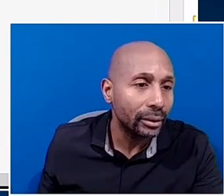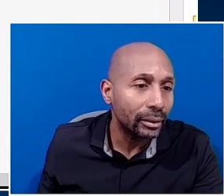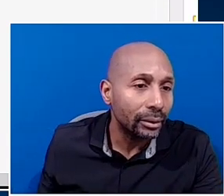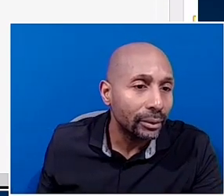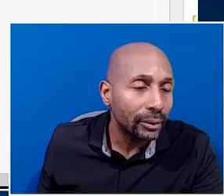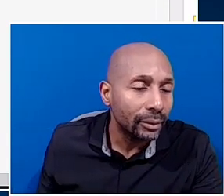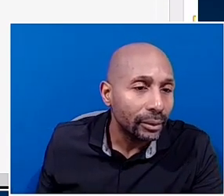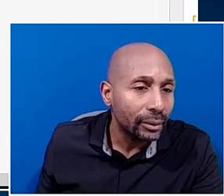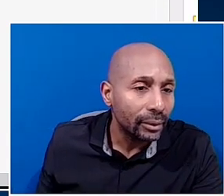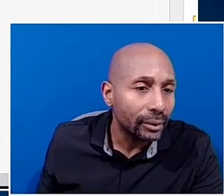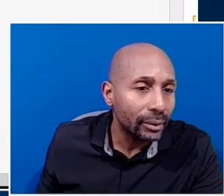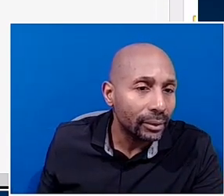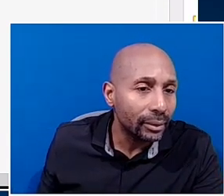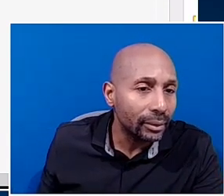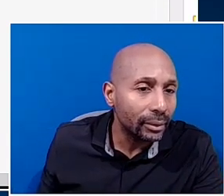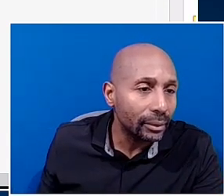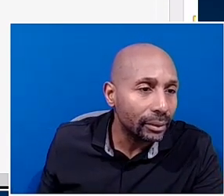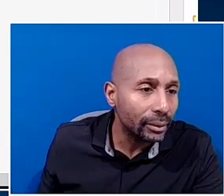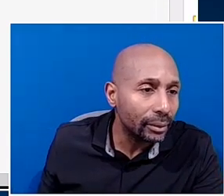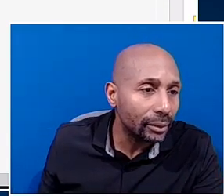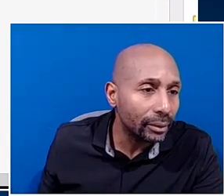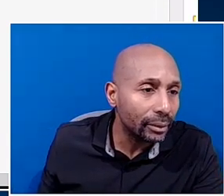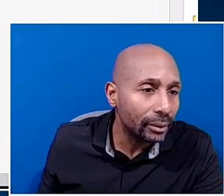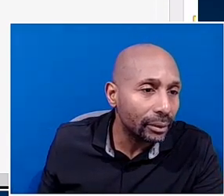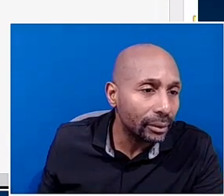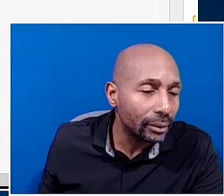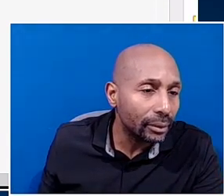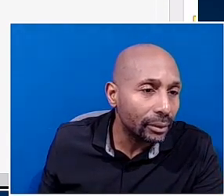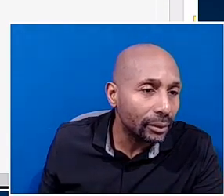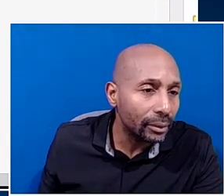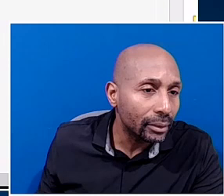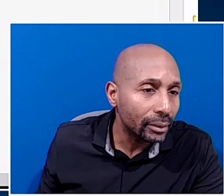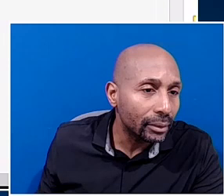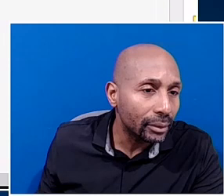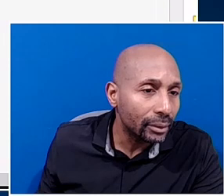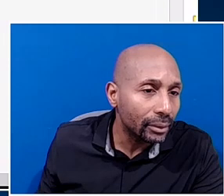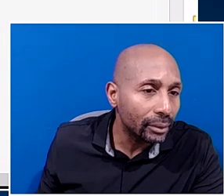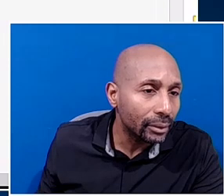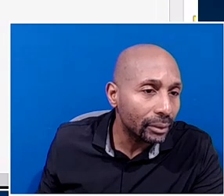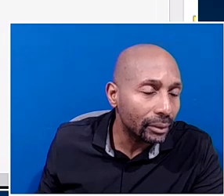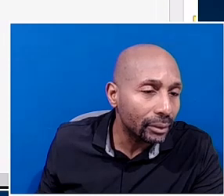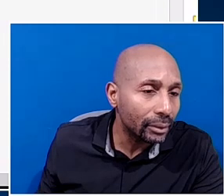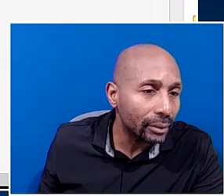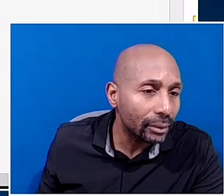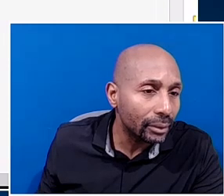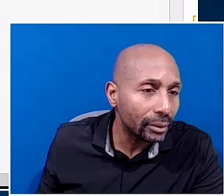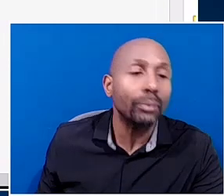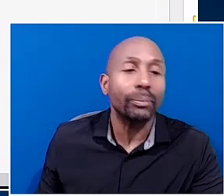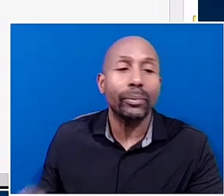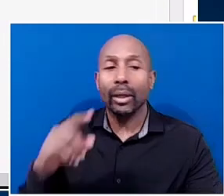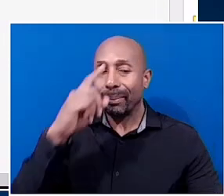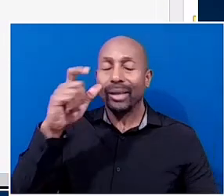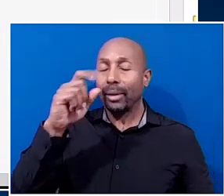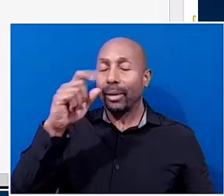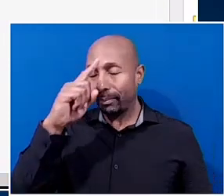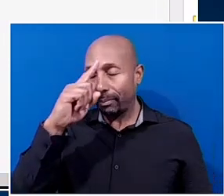discussion last time. What we heard was general support for the provision with some concerns proposed by